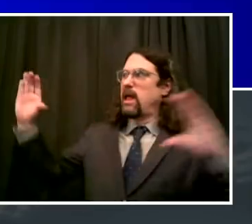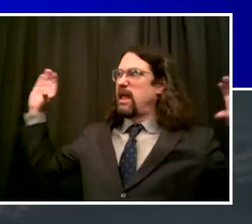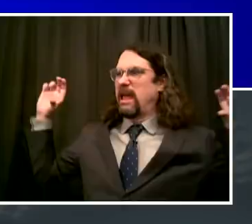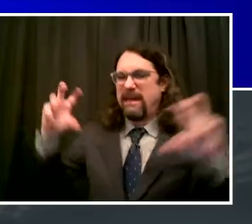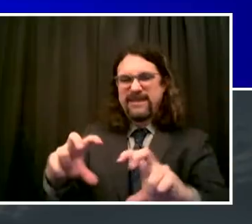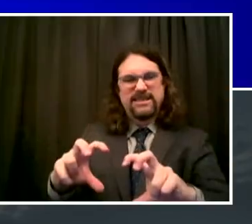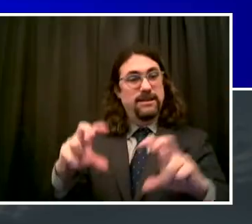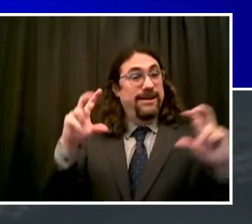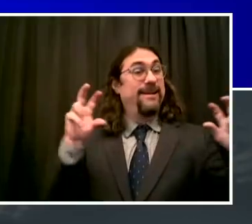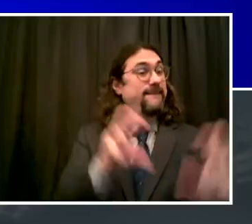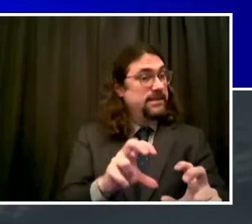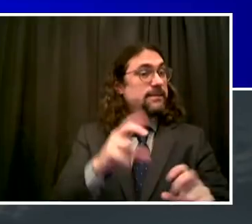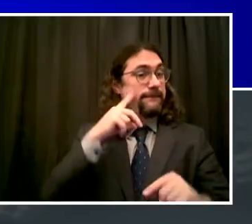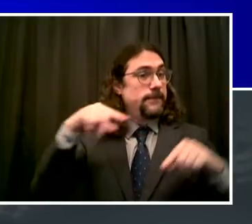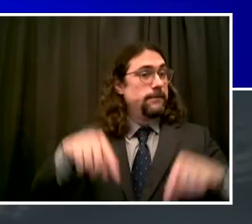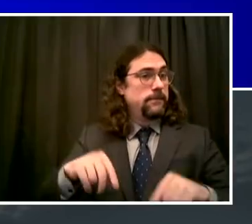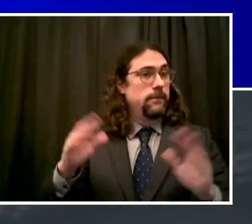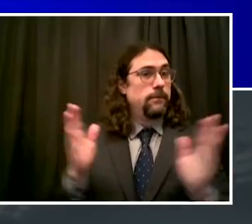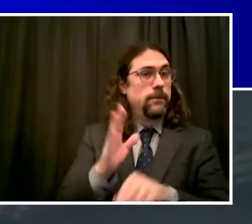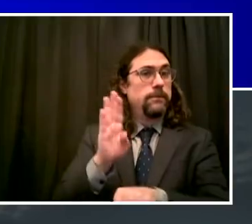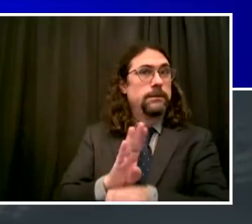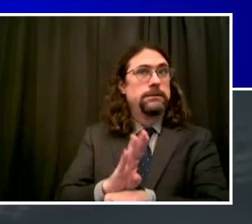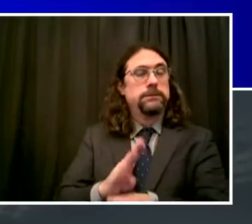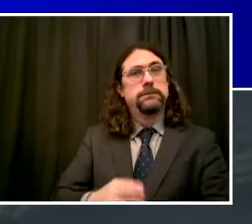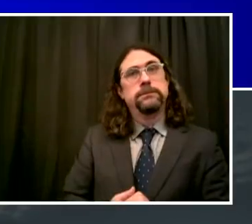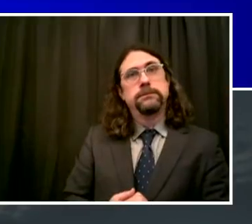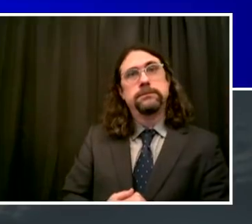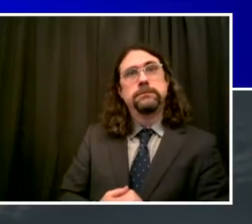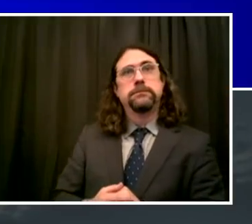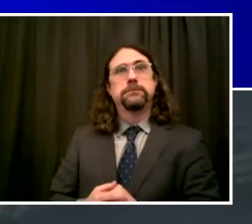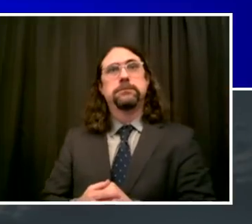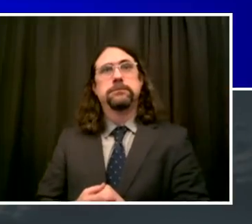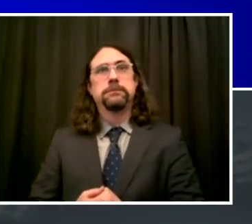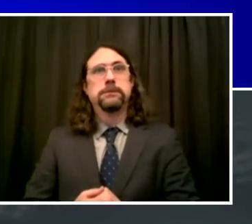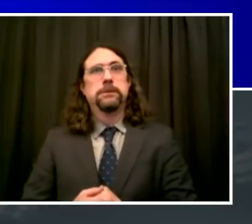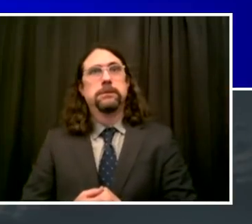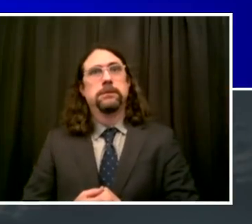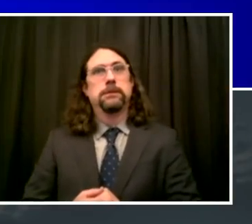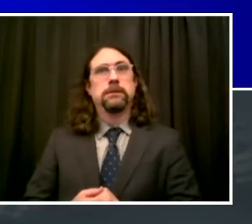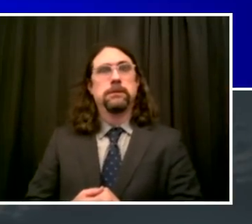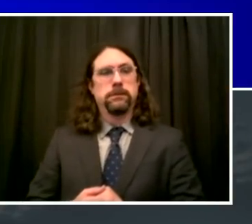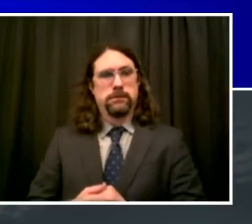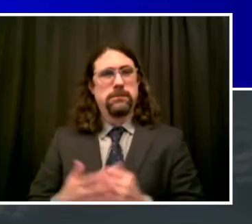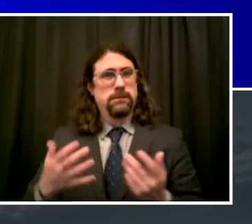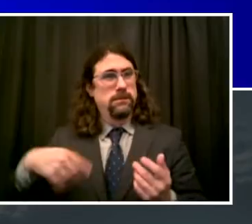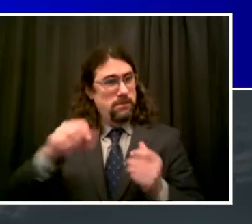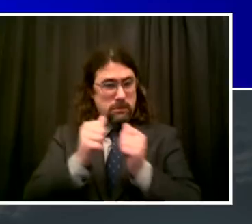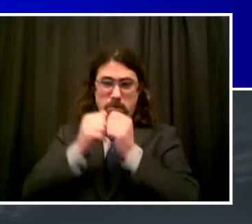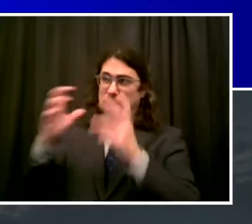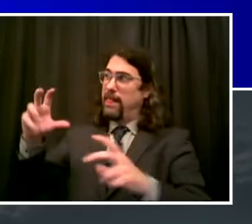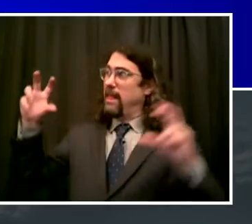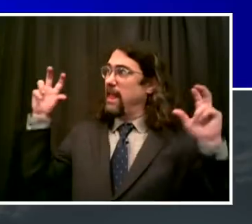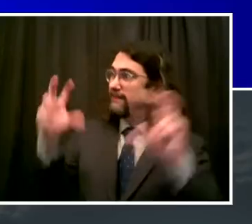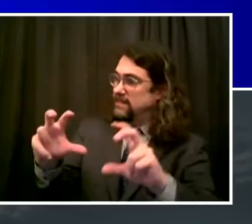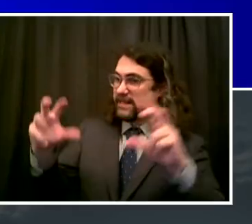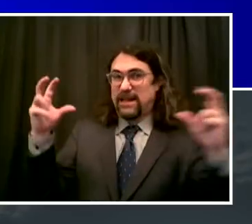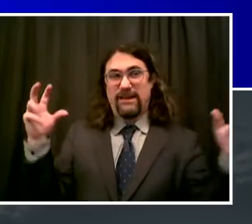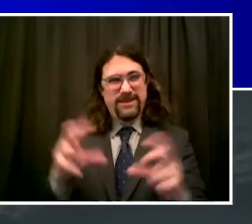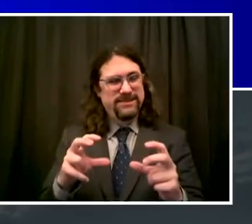THEY UNDERASTND THAT UNLESS NEW YORK CITY SMALL BUSIESNSS ECMEO BAC, KOUR NEIGHBORHOODS CAN'T COME BACK THE WAY WE NEED